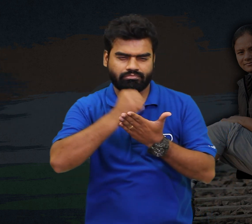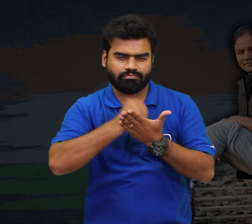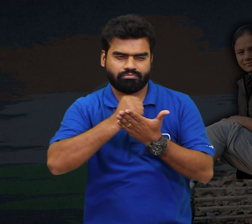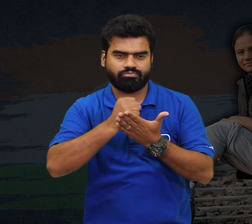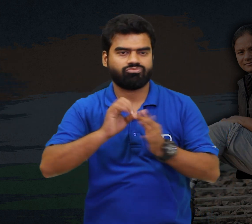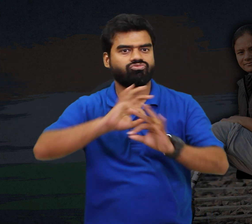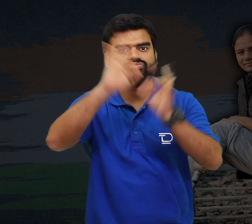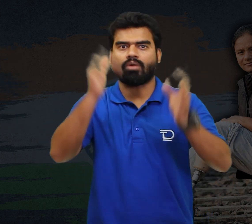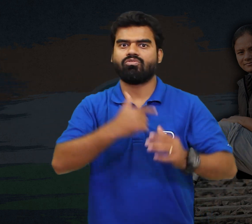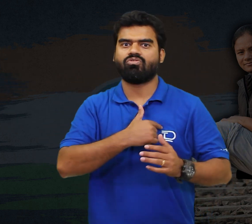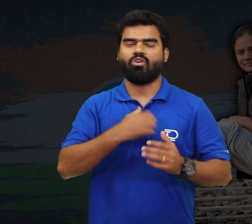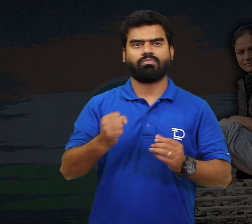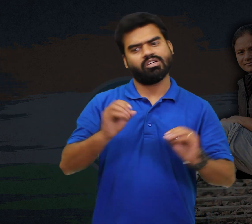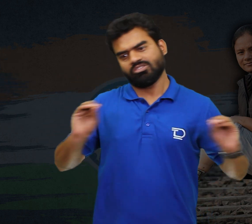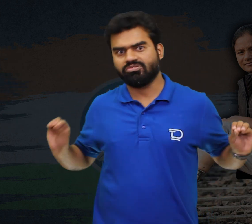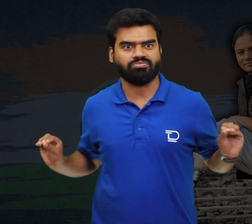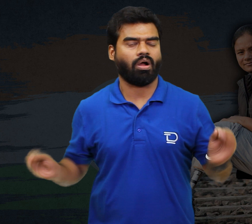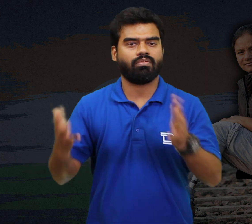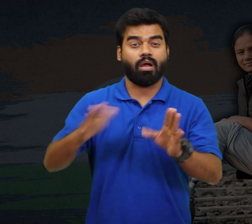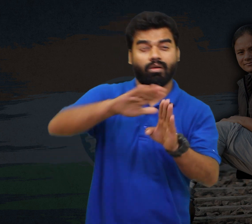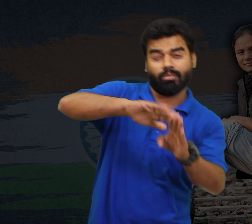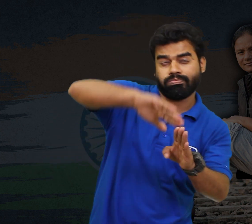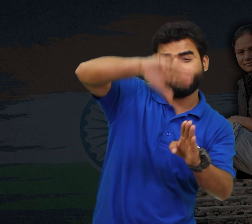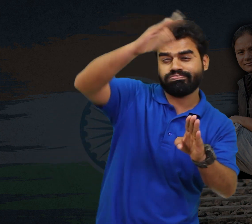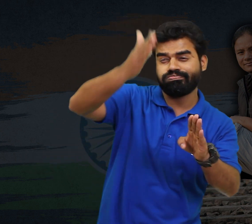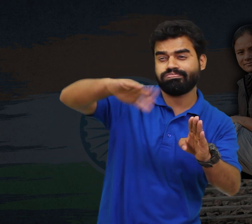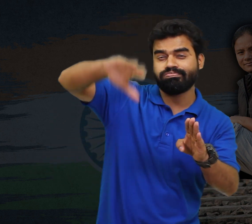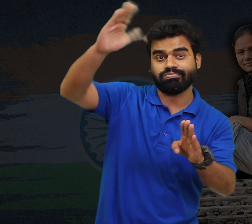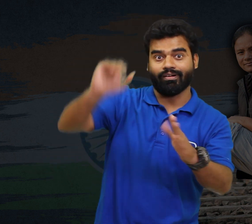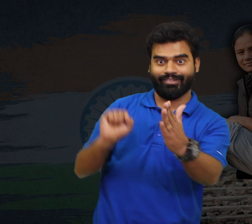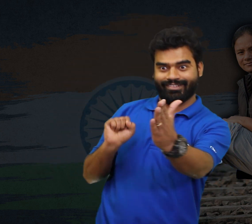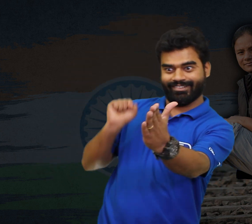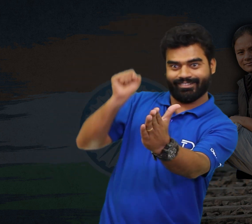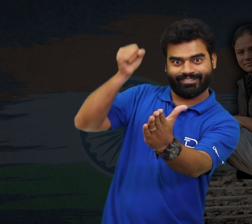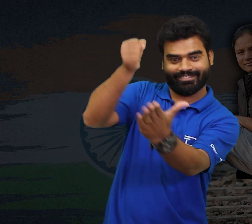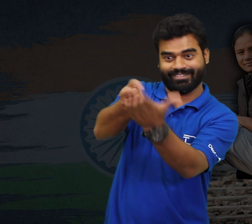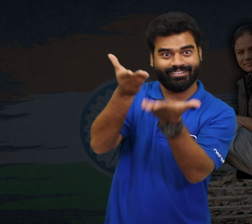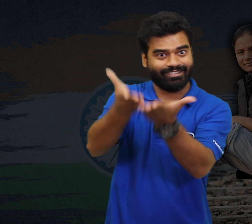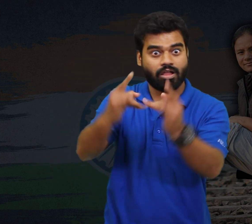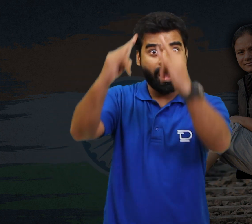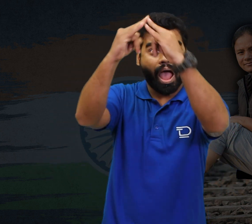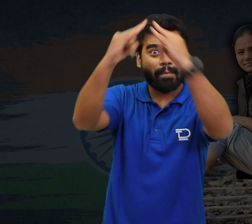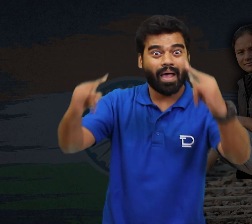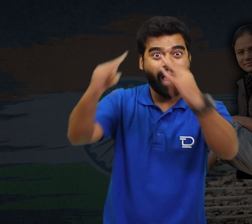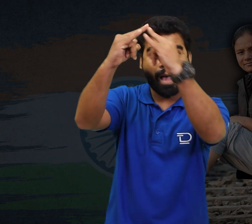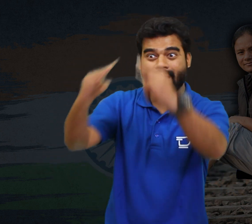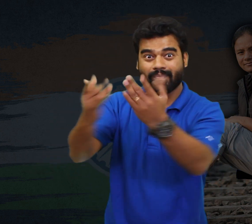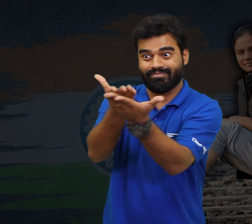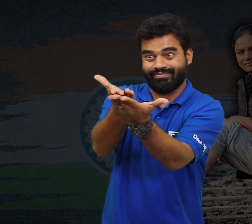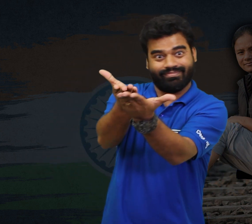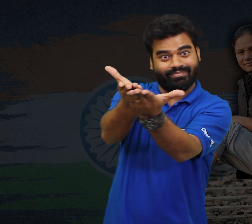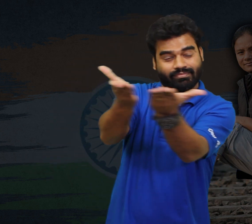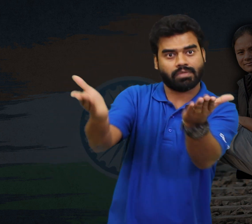When she reaches the mountain from the road head to the base camp